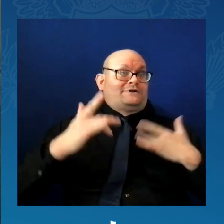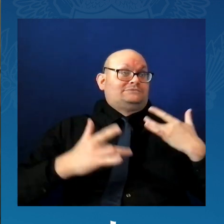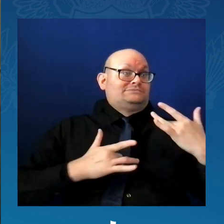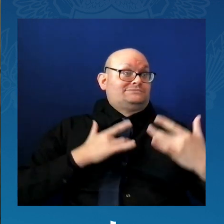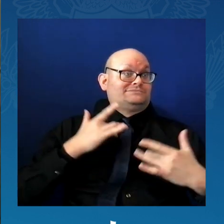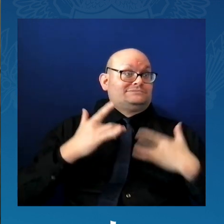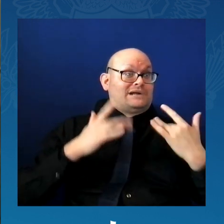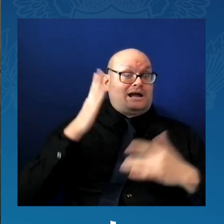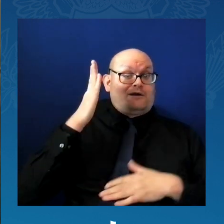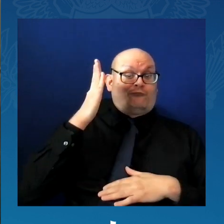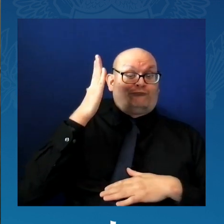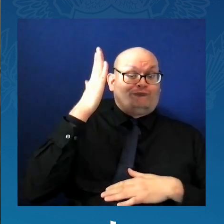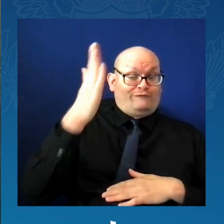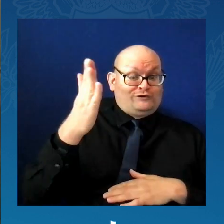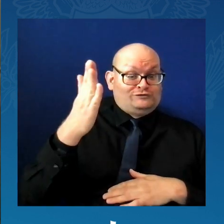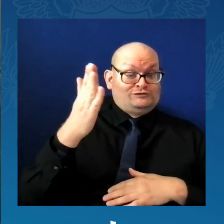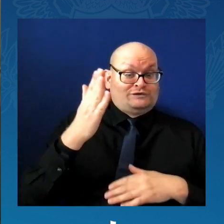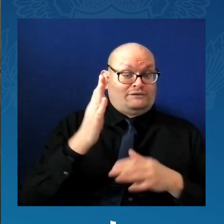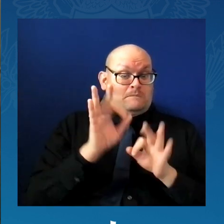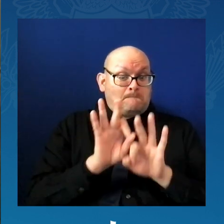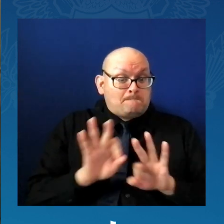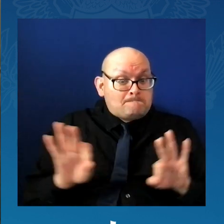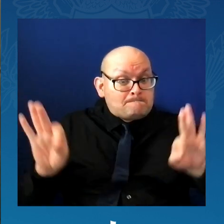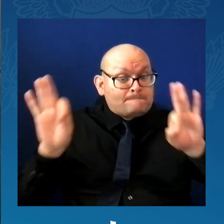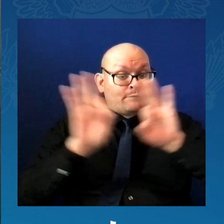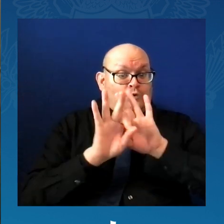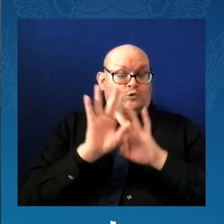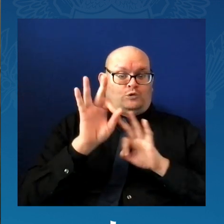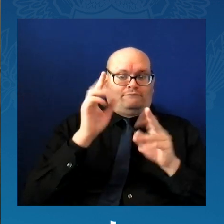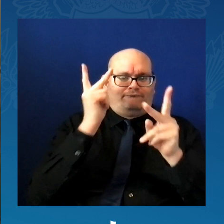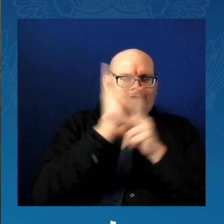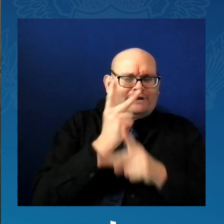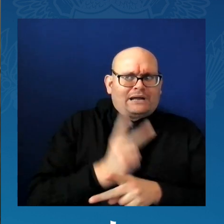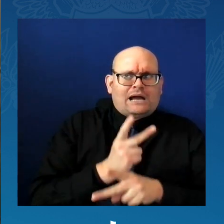how we regulate all of this in an international context.